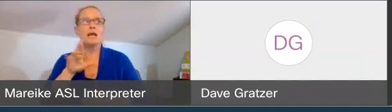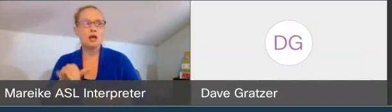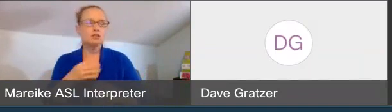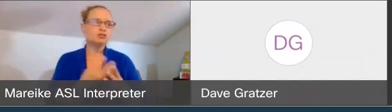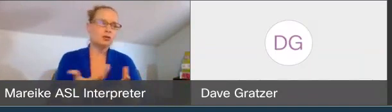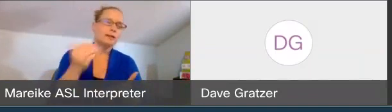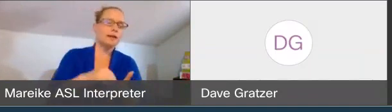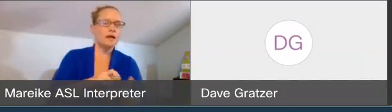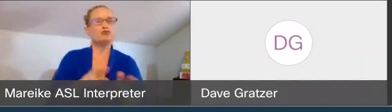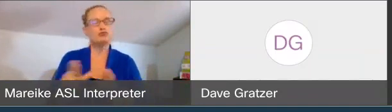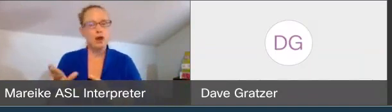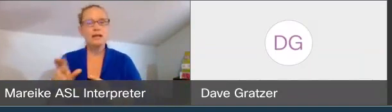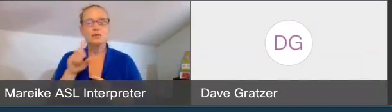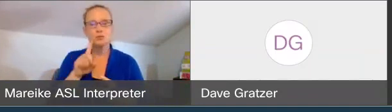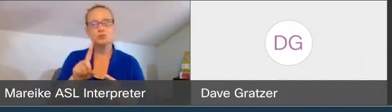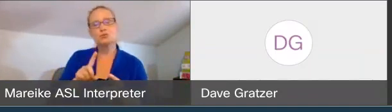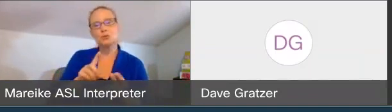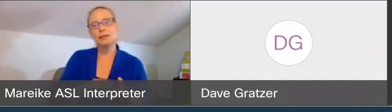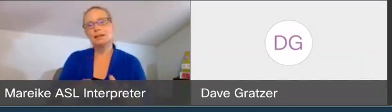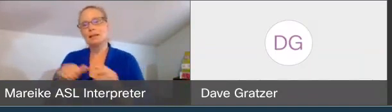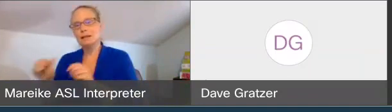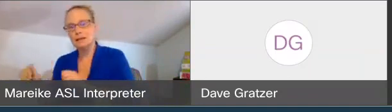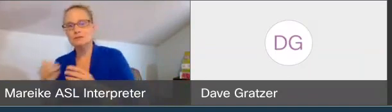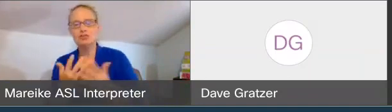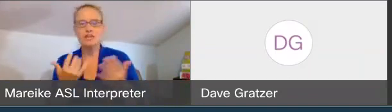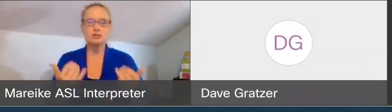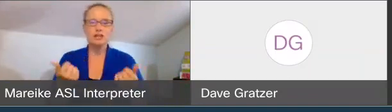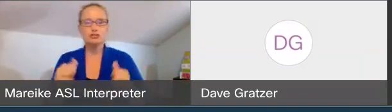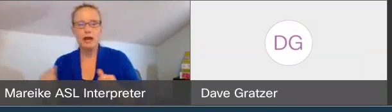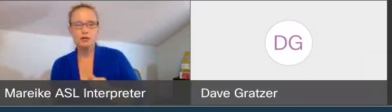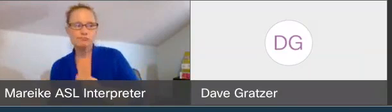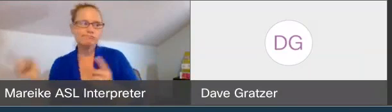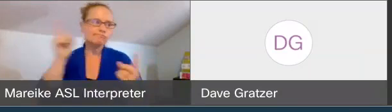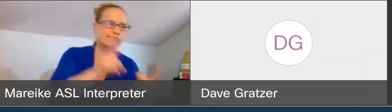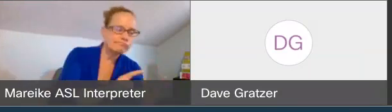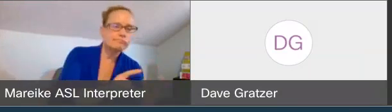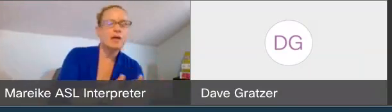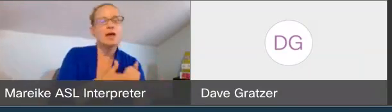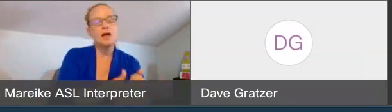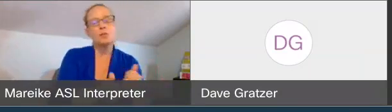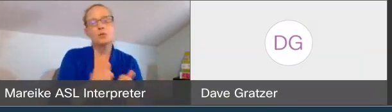ready to be released today. Let's try to help with a discharge plan. So I've seen Sharon from